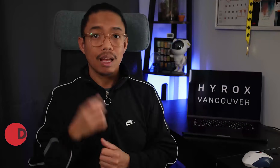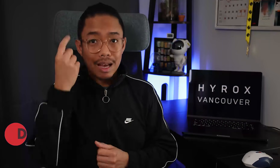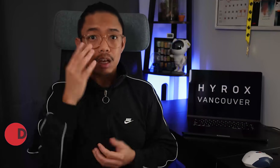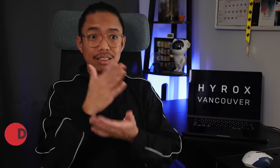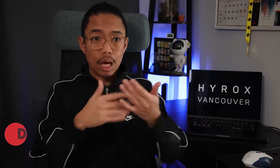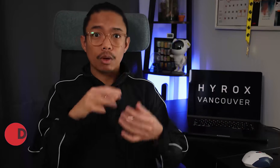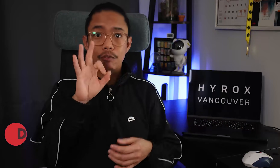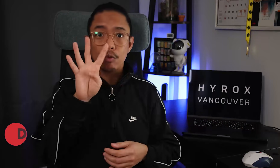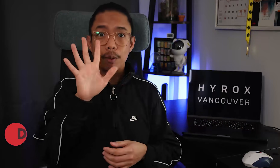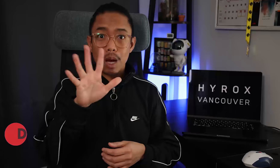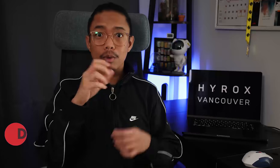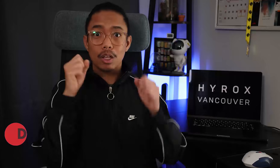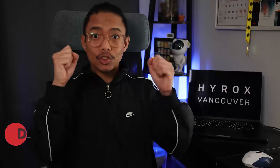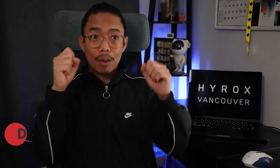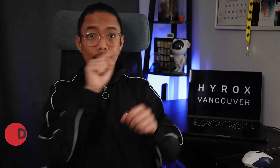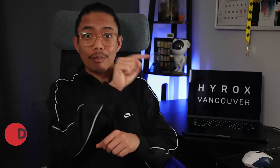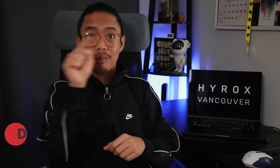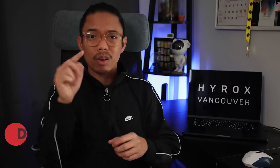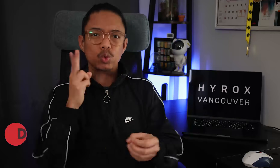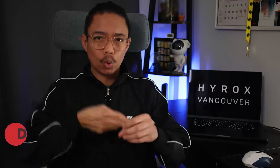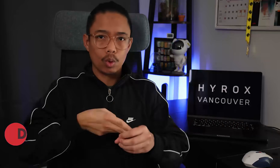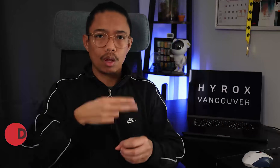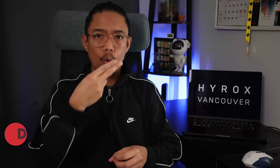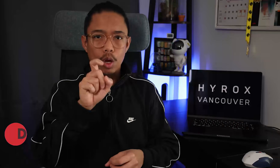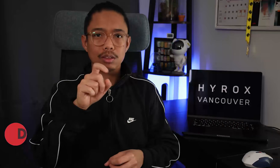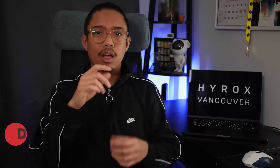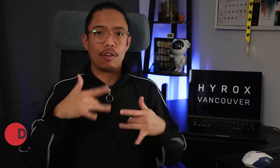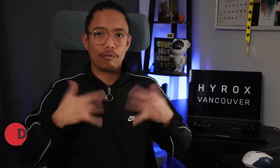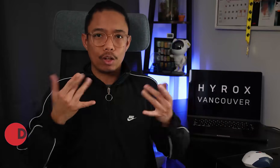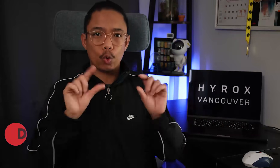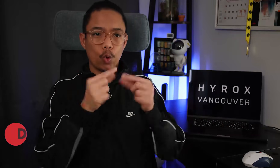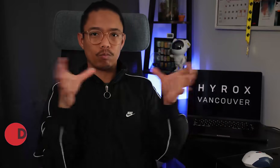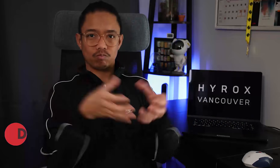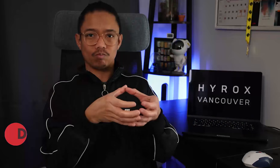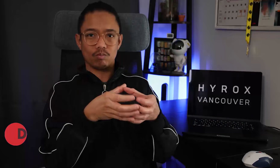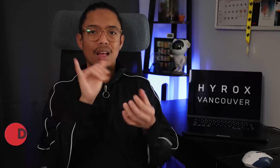Some F45 gyms join HYROX events as a group.